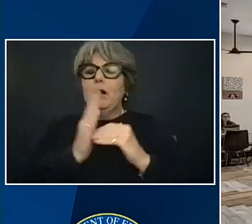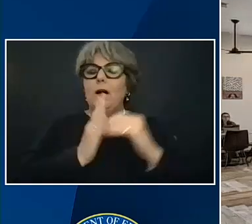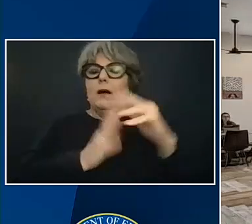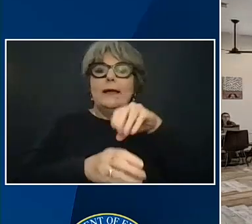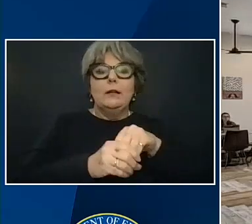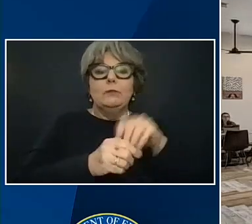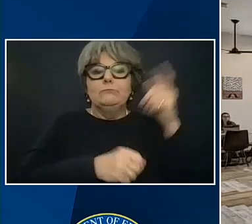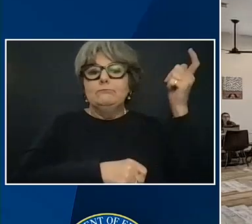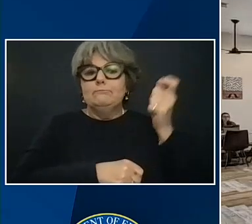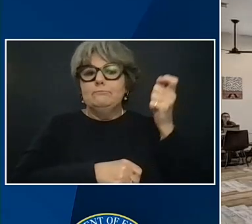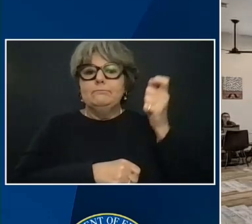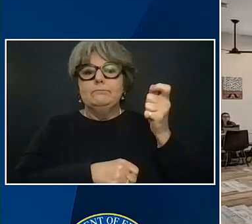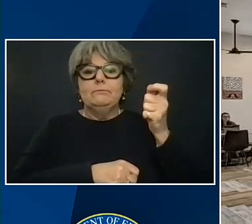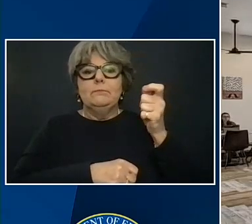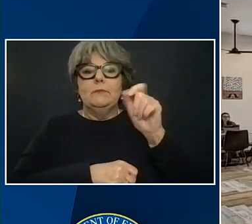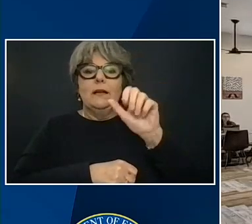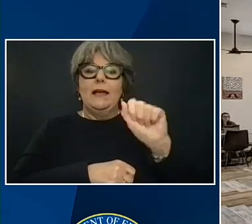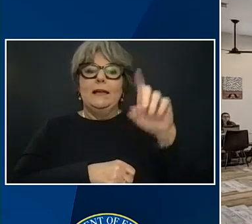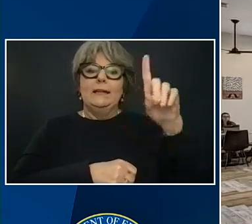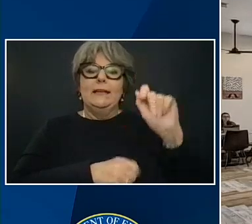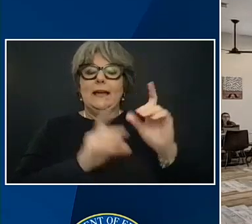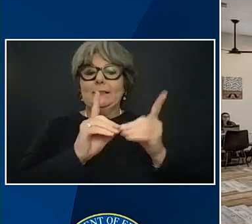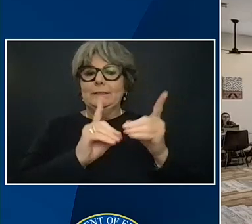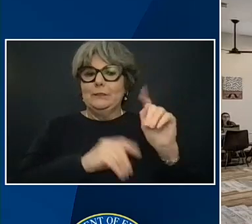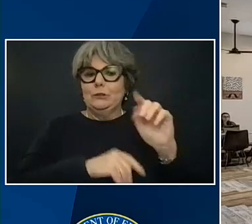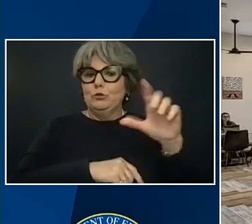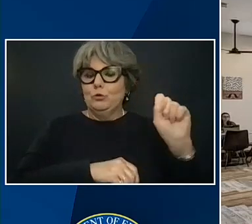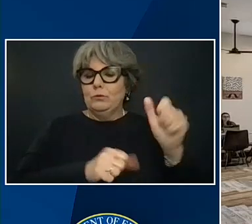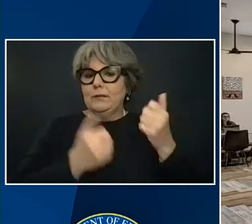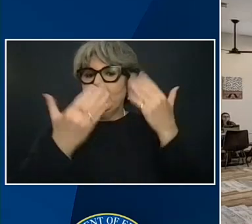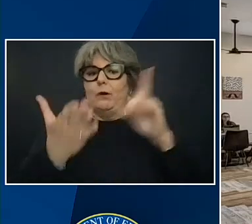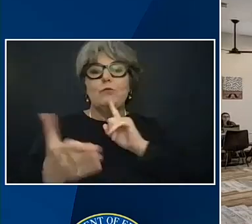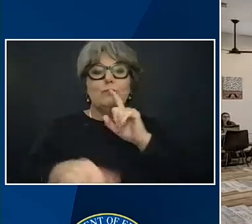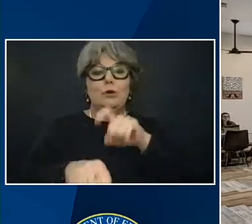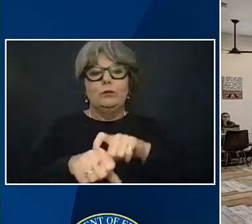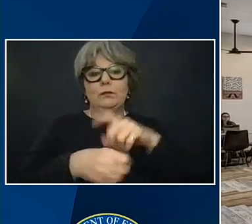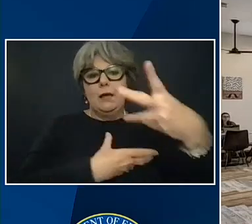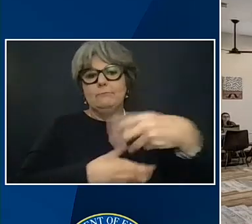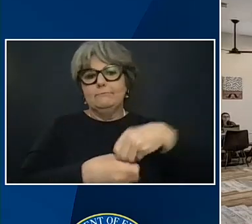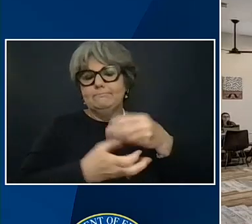ADA- compliant digital tools that provide real-time engagement, active learning, and